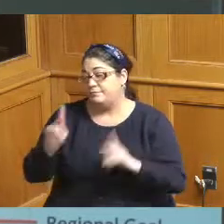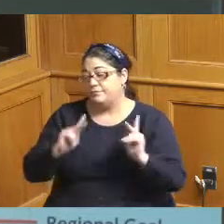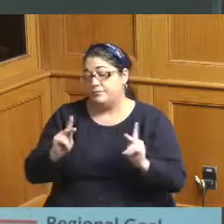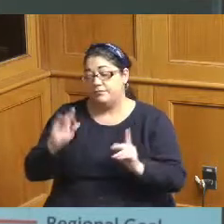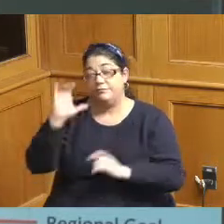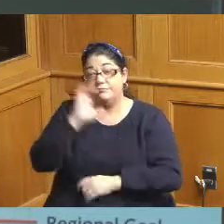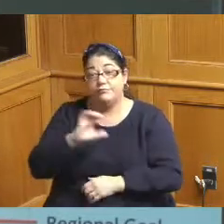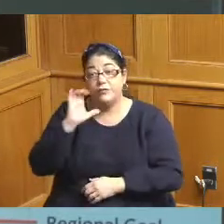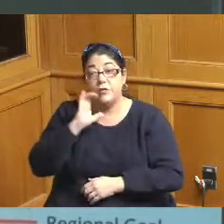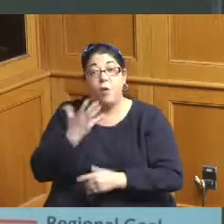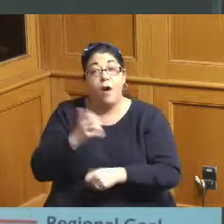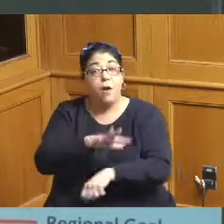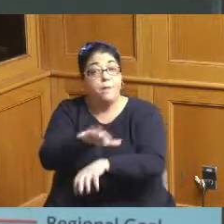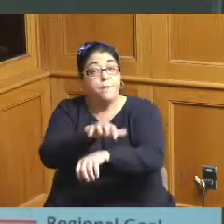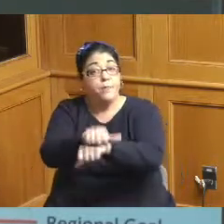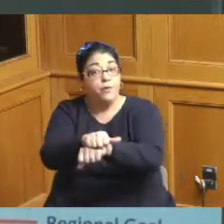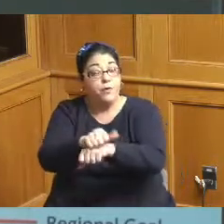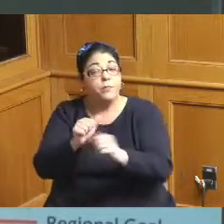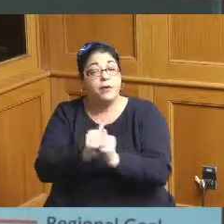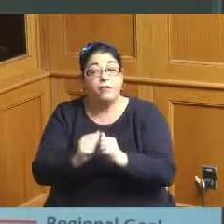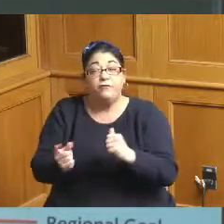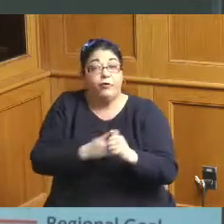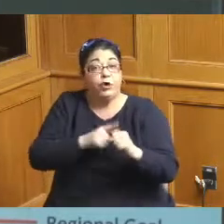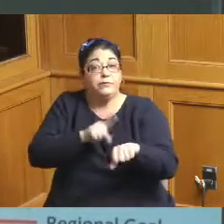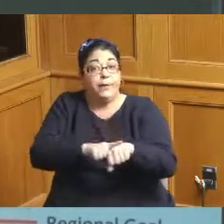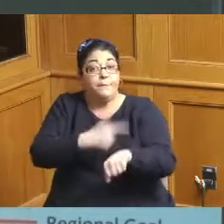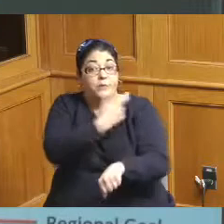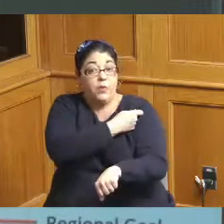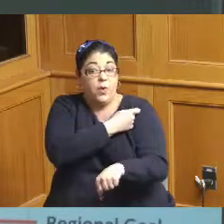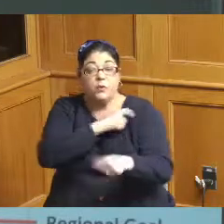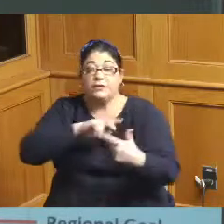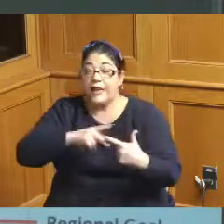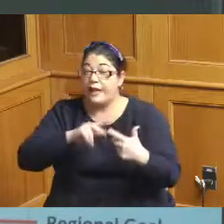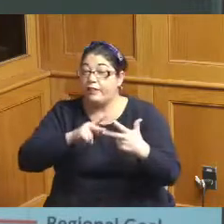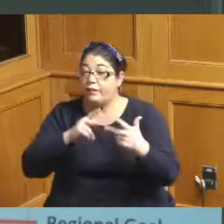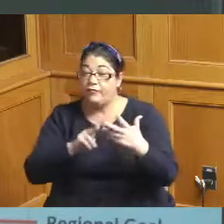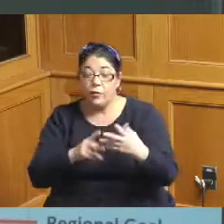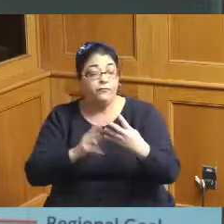get a vaccine a booster or a first dose we would encourage you to go to TestAndProtectCincy.com